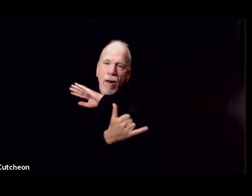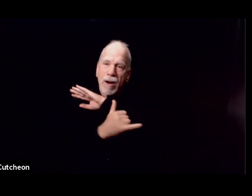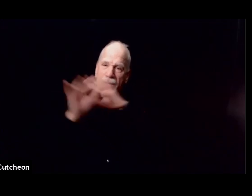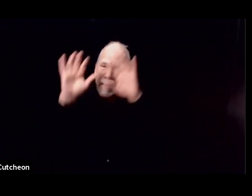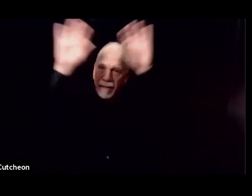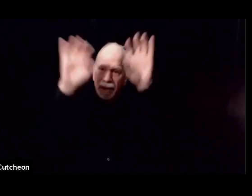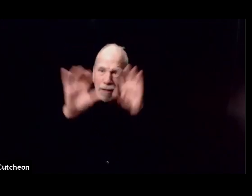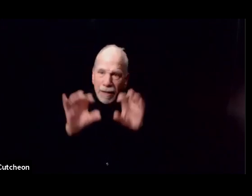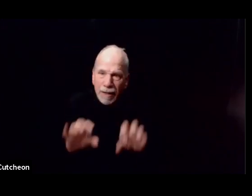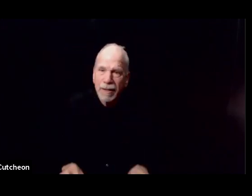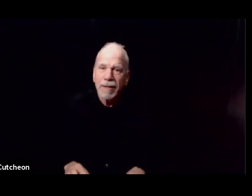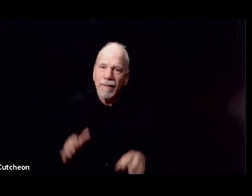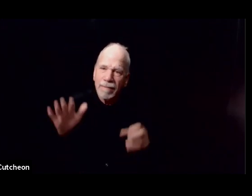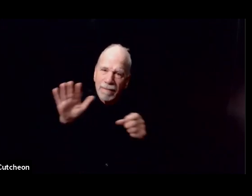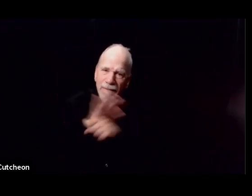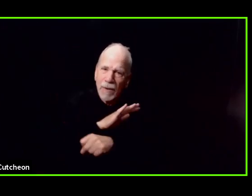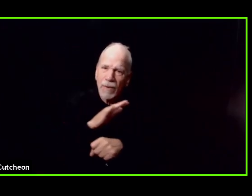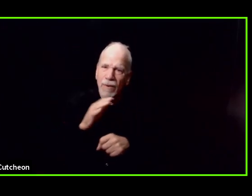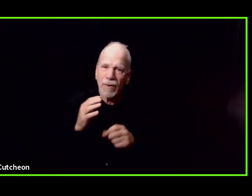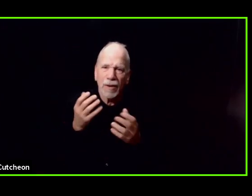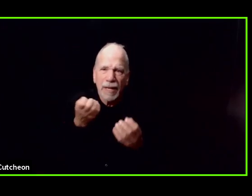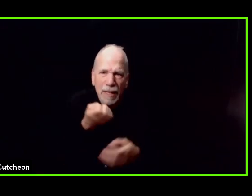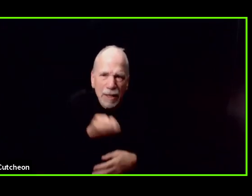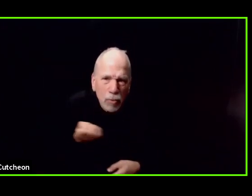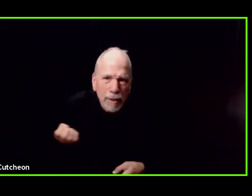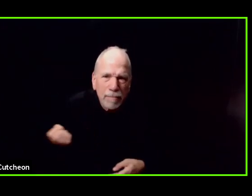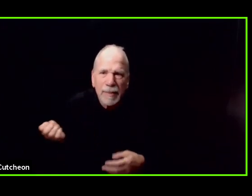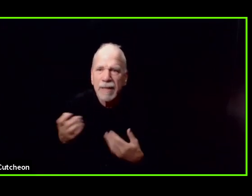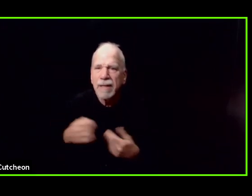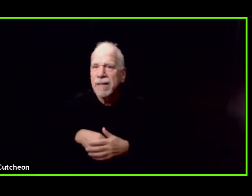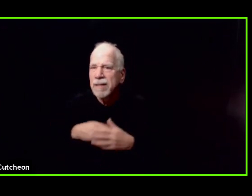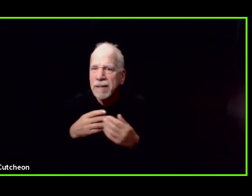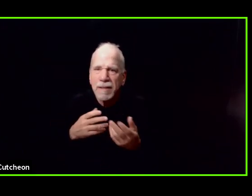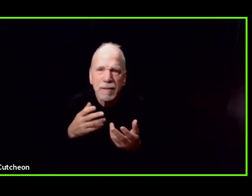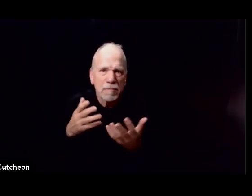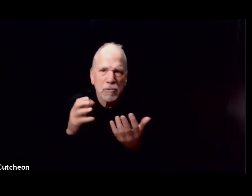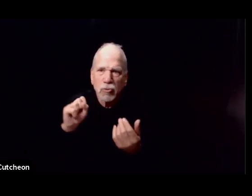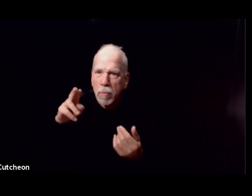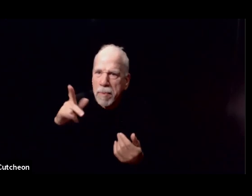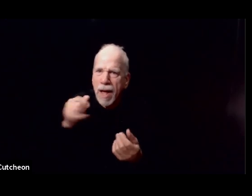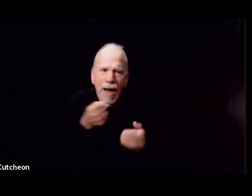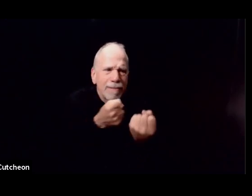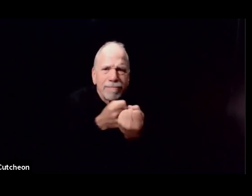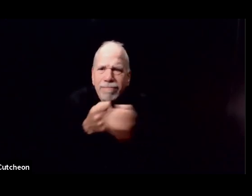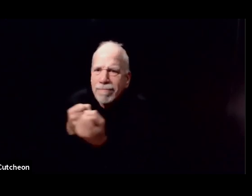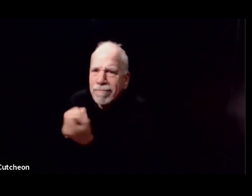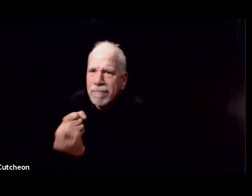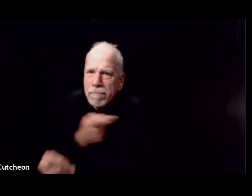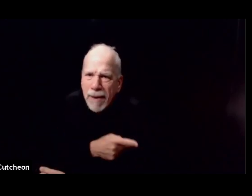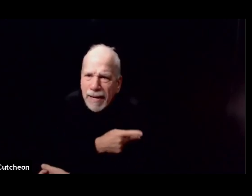is going to be important. I think it's really important to emphasize to just the the teamwork